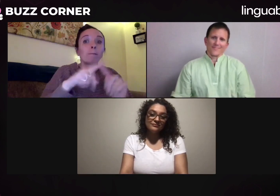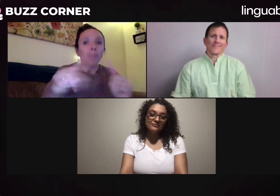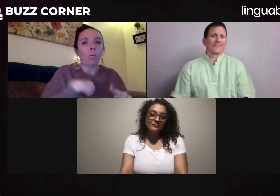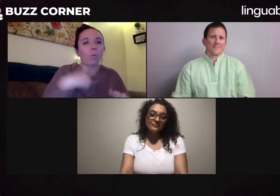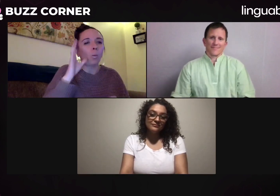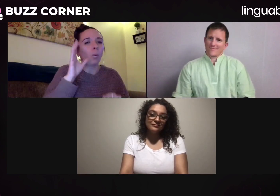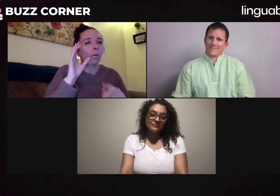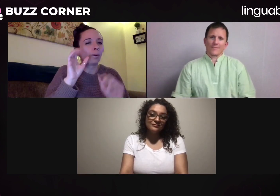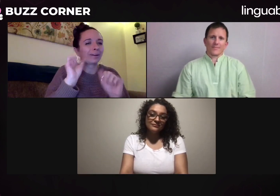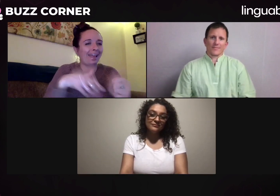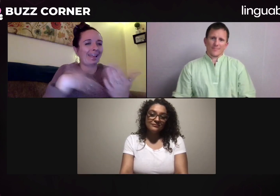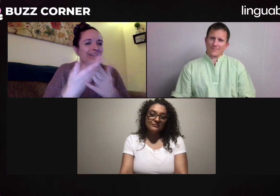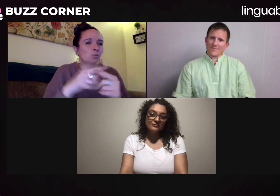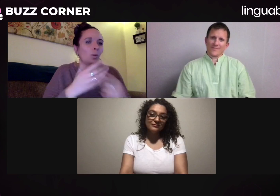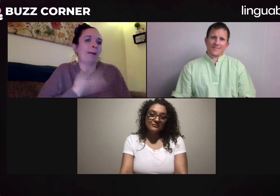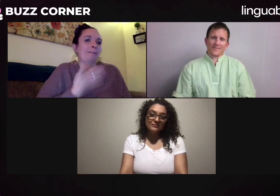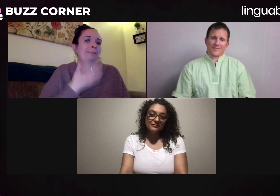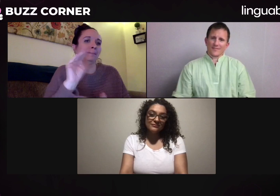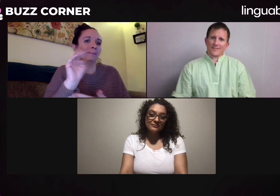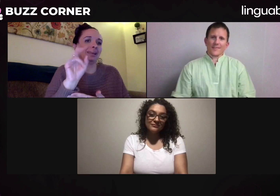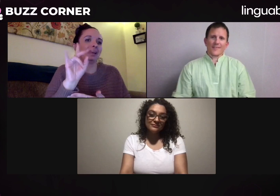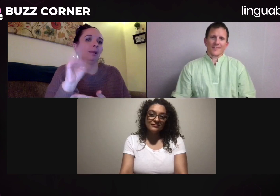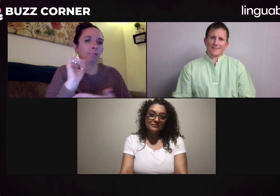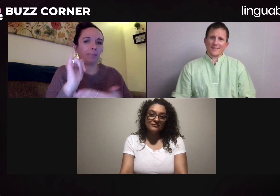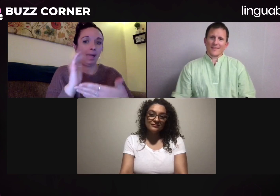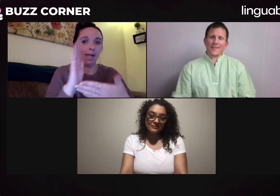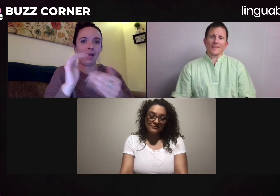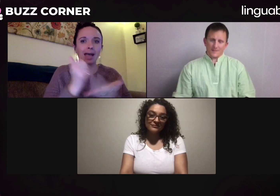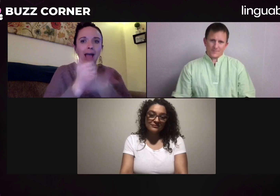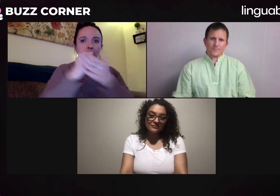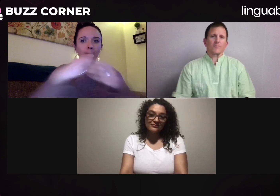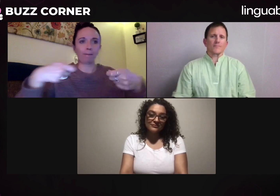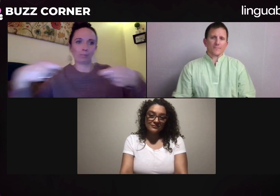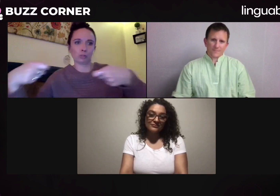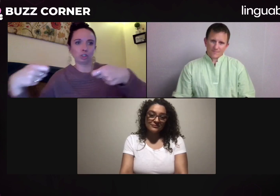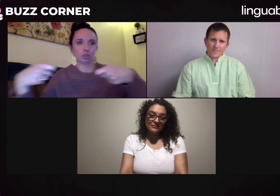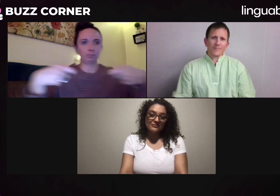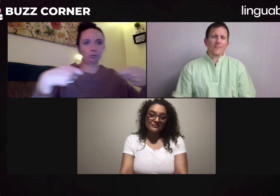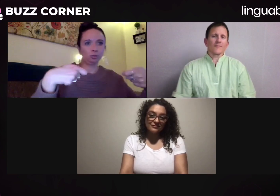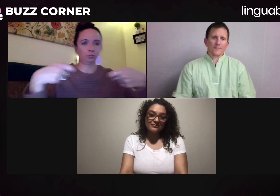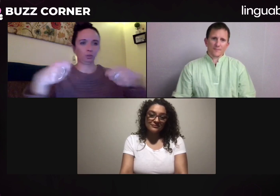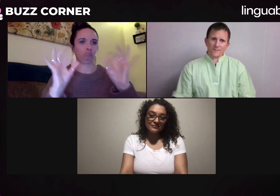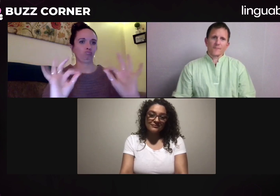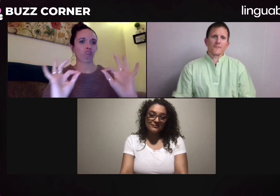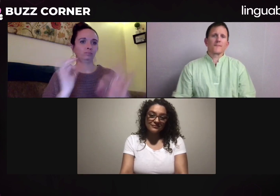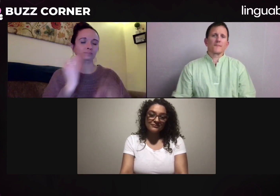what we can do, is work towards connecting and finding that balance and that happy medium.